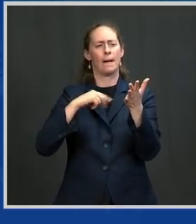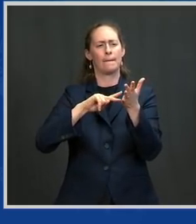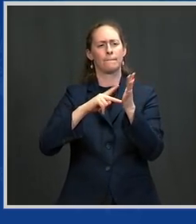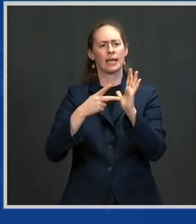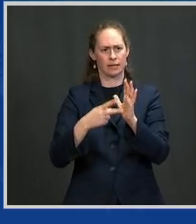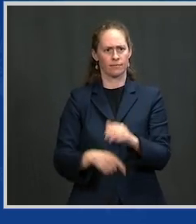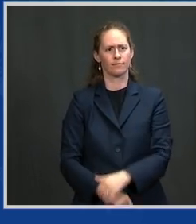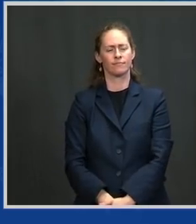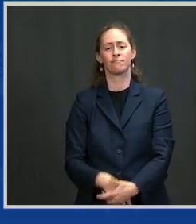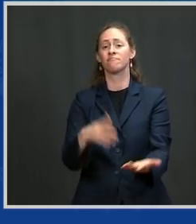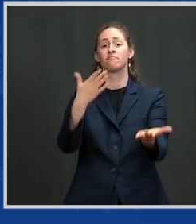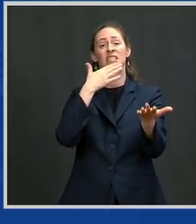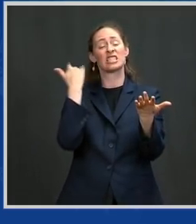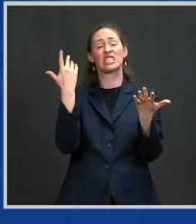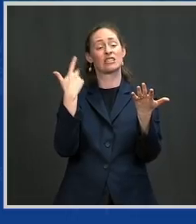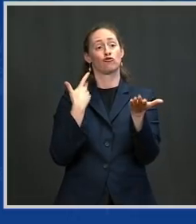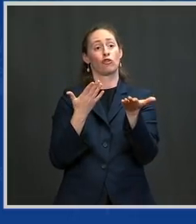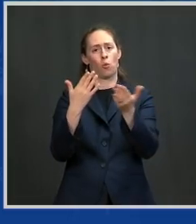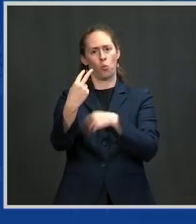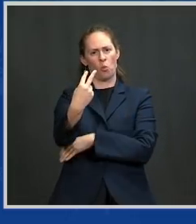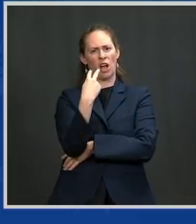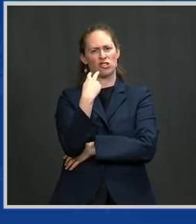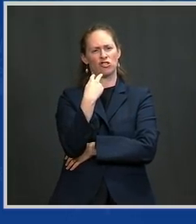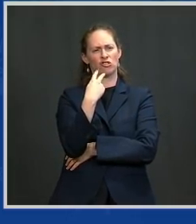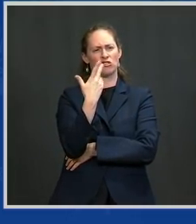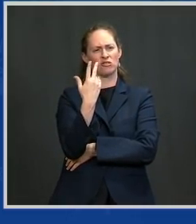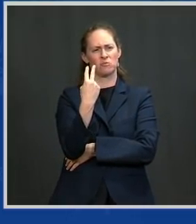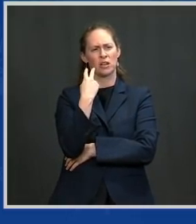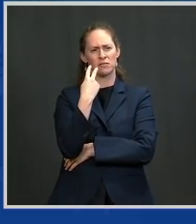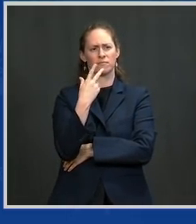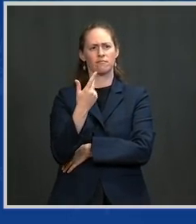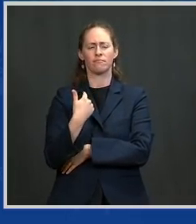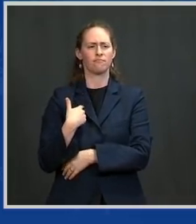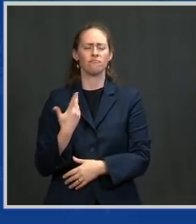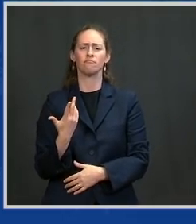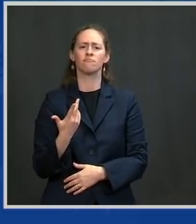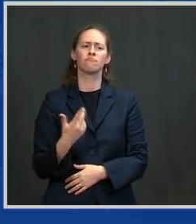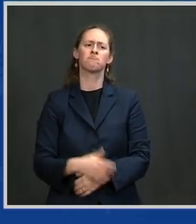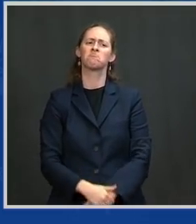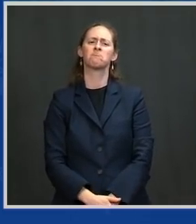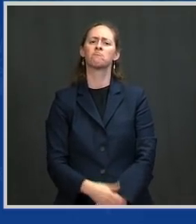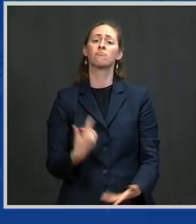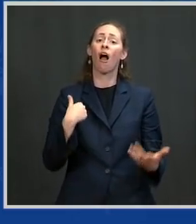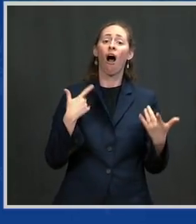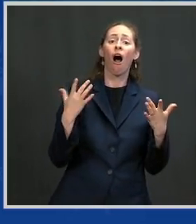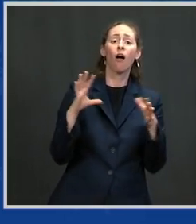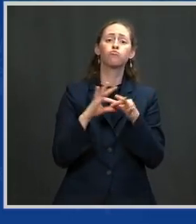I mean, I'm not saying anything, quite frankly. I'm just going out -- people, as I've said before,